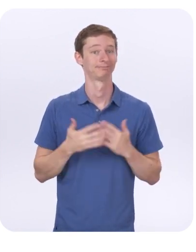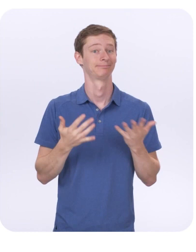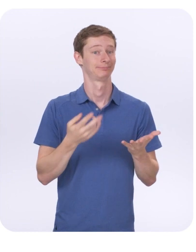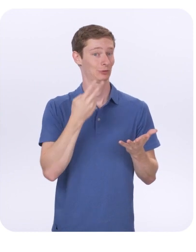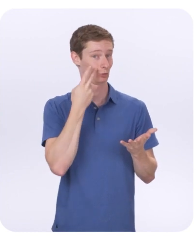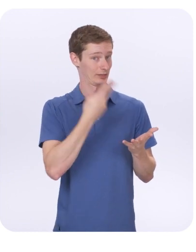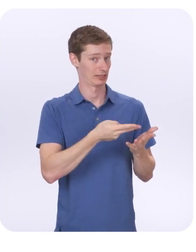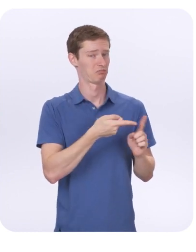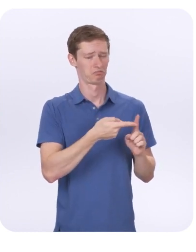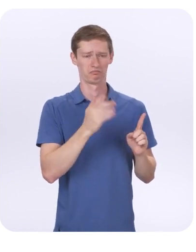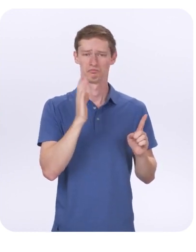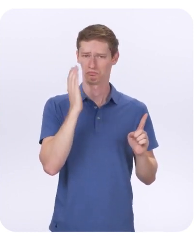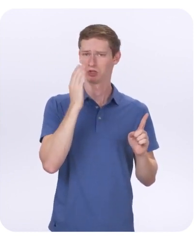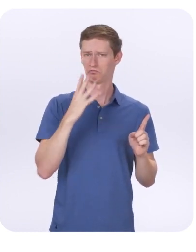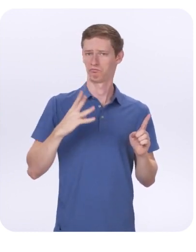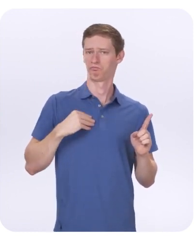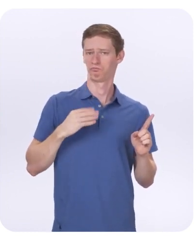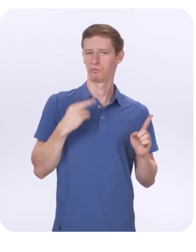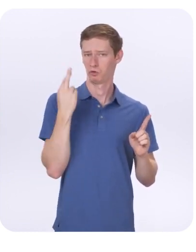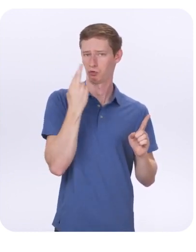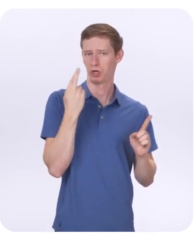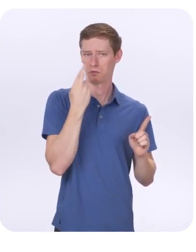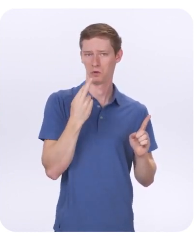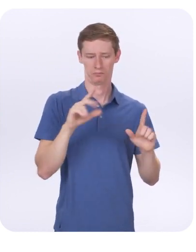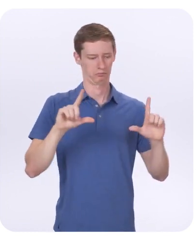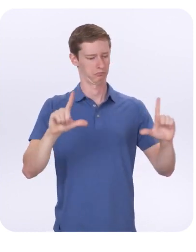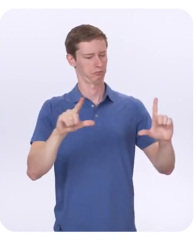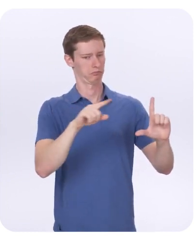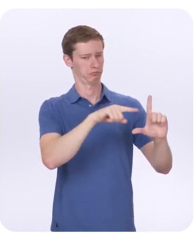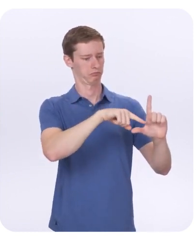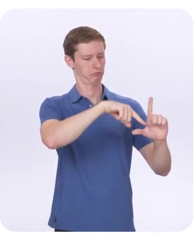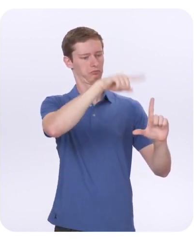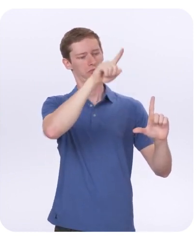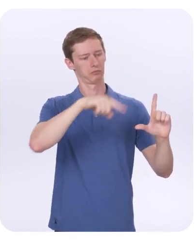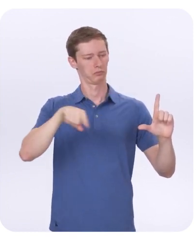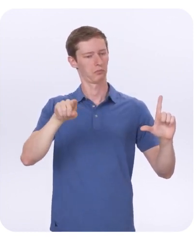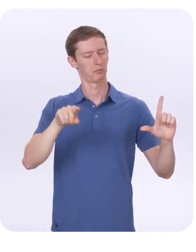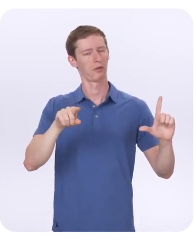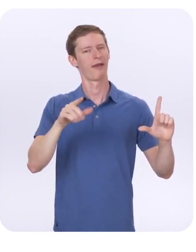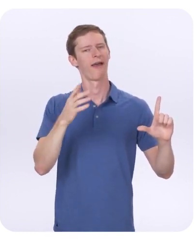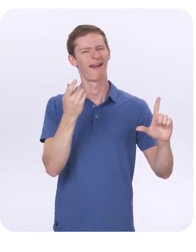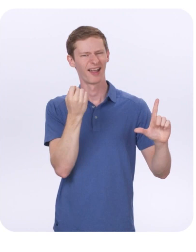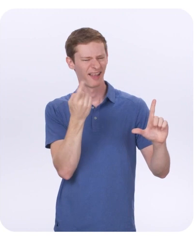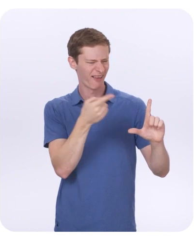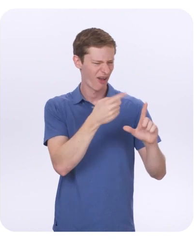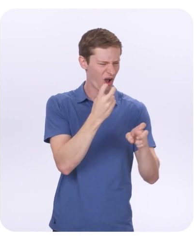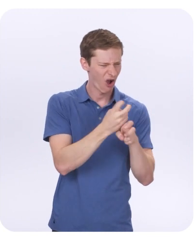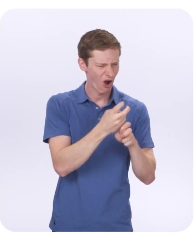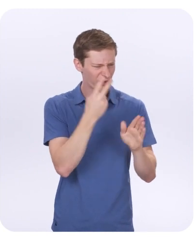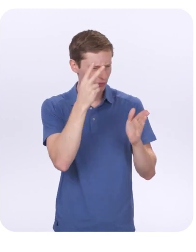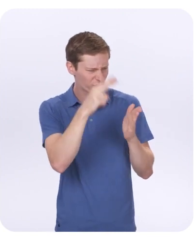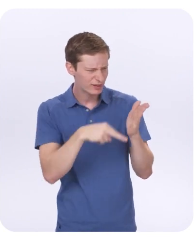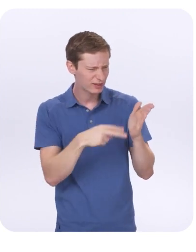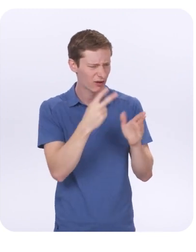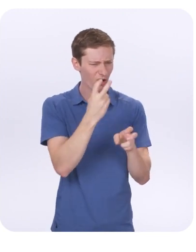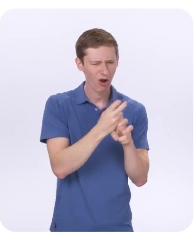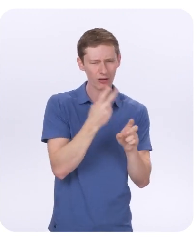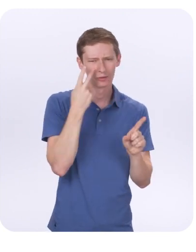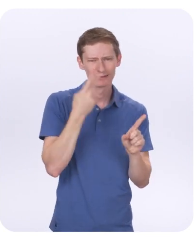for this particular dataset because I have a long tail of expensive properties that makes it very difficult to visualize